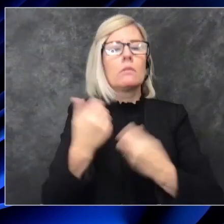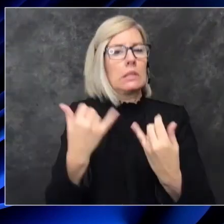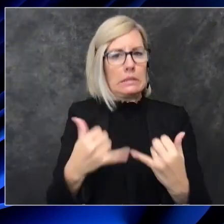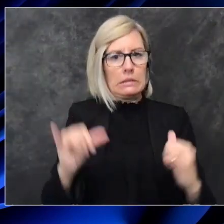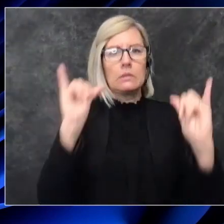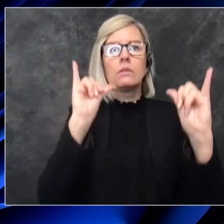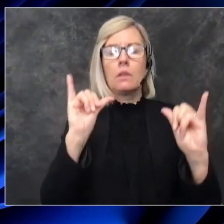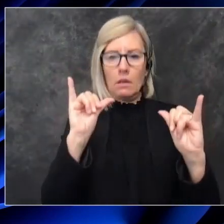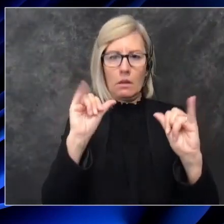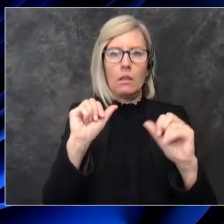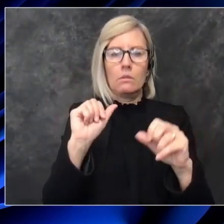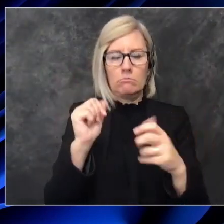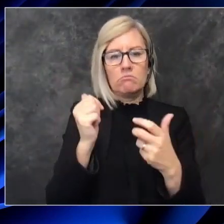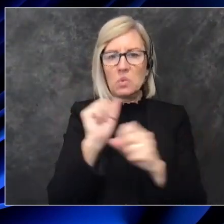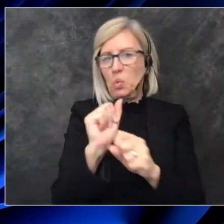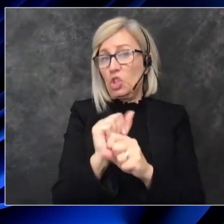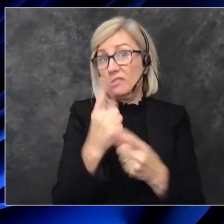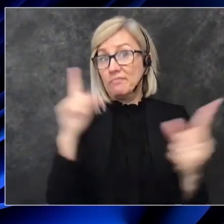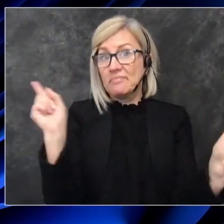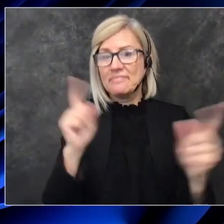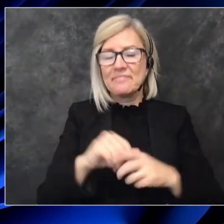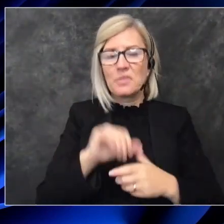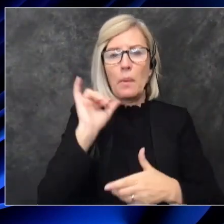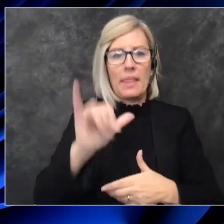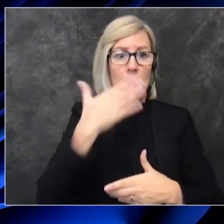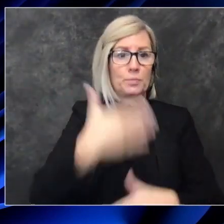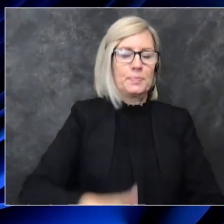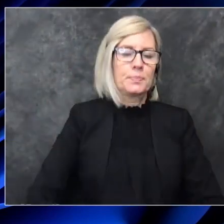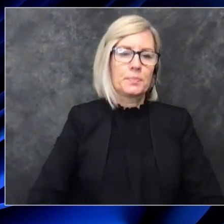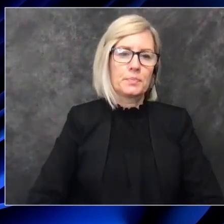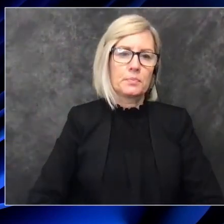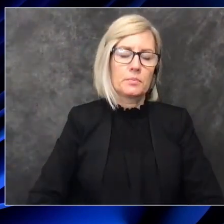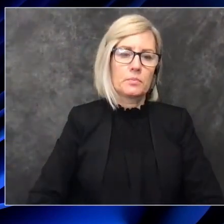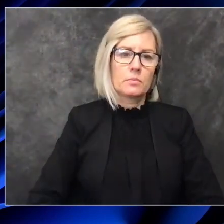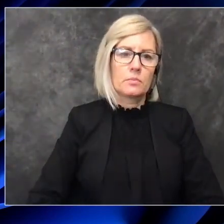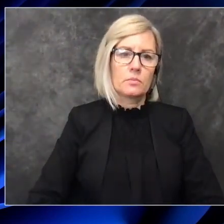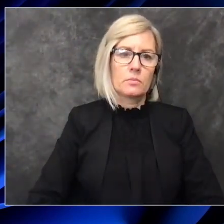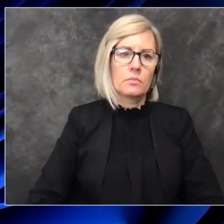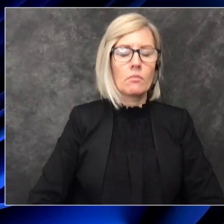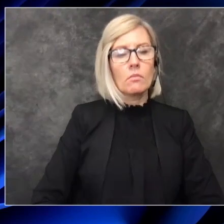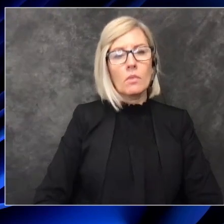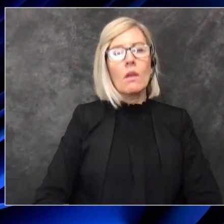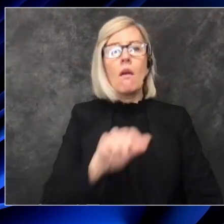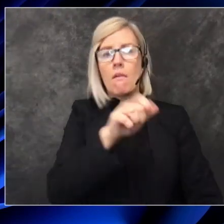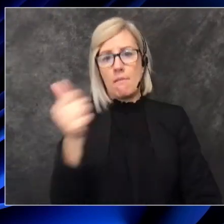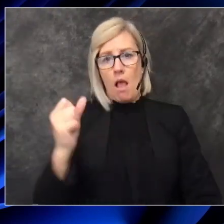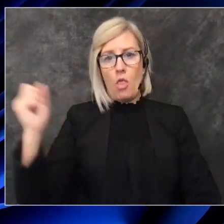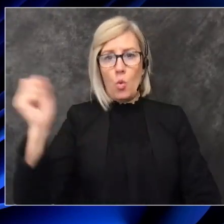Uh, work, so that's good. Uhm, I've got another question here from Twitter,